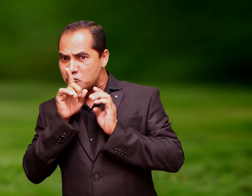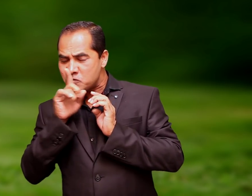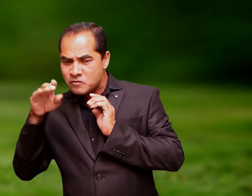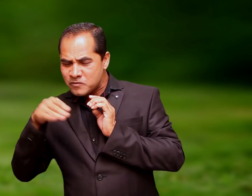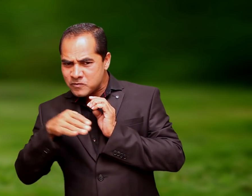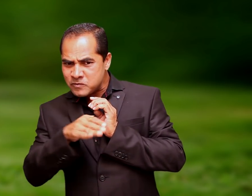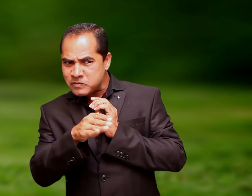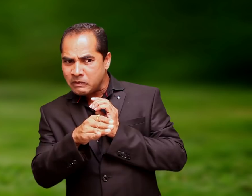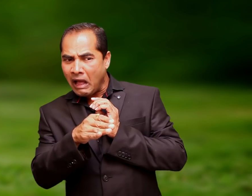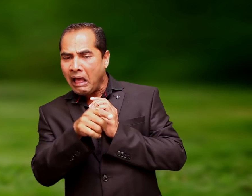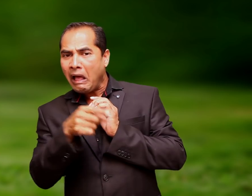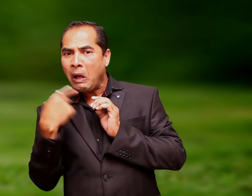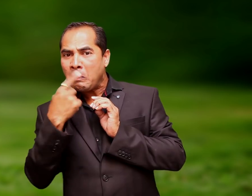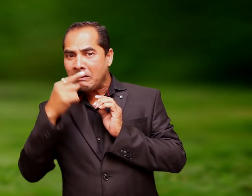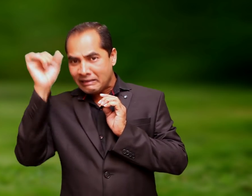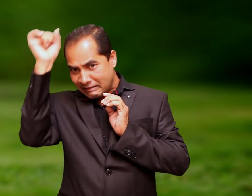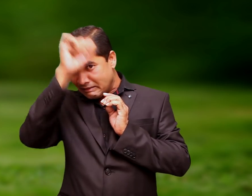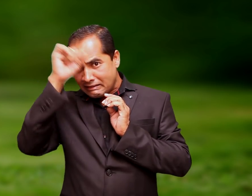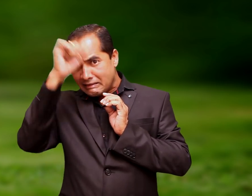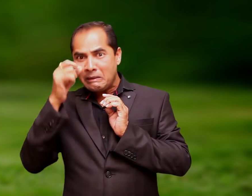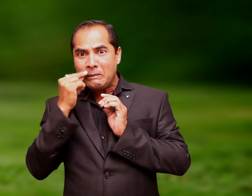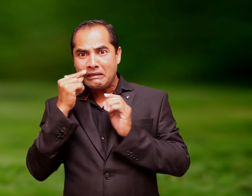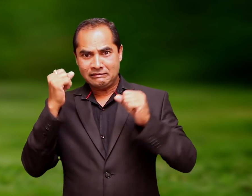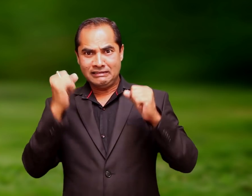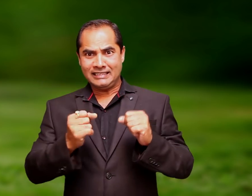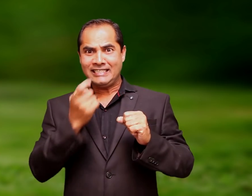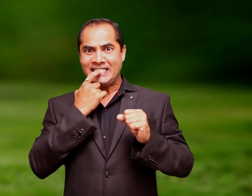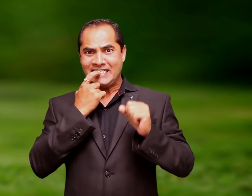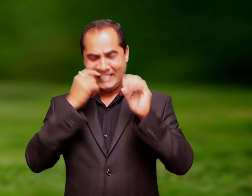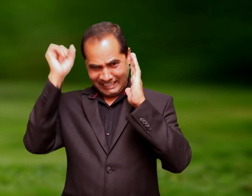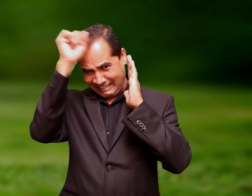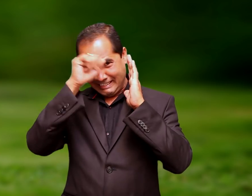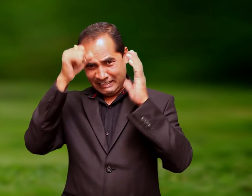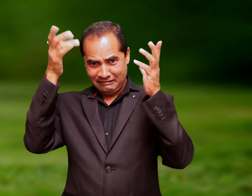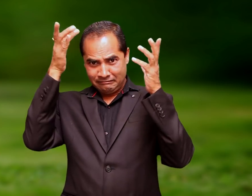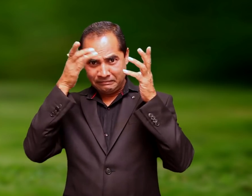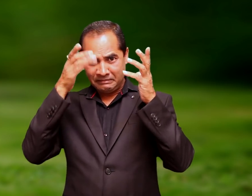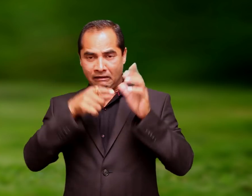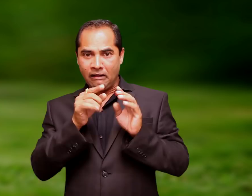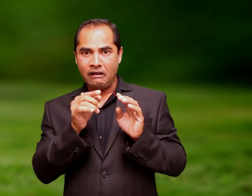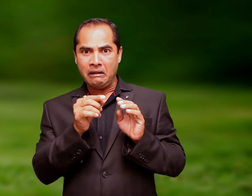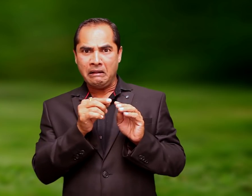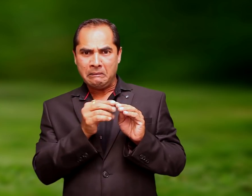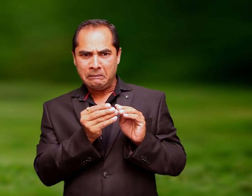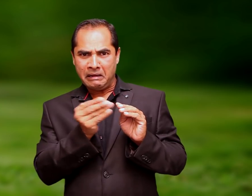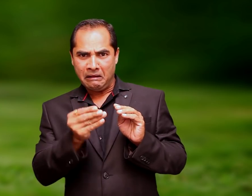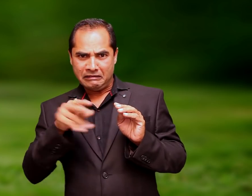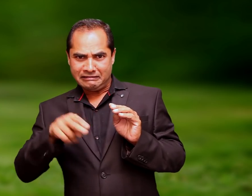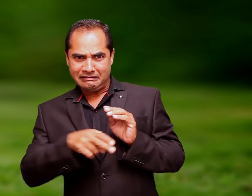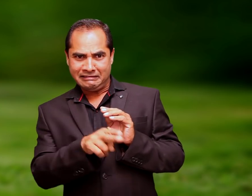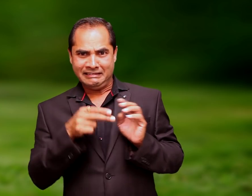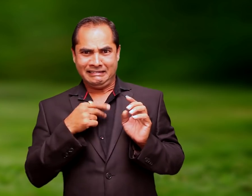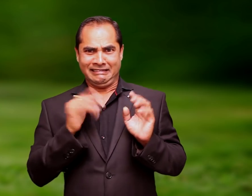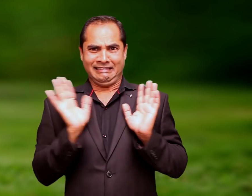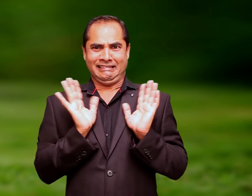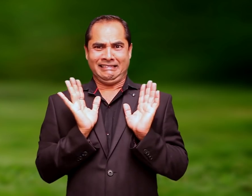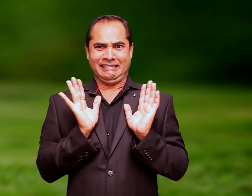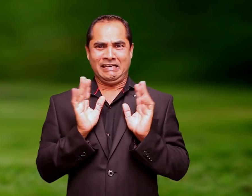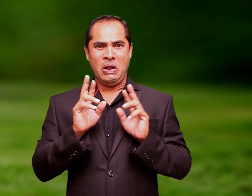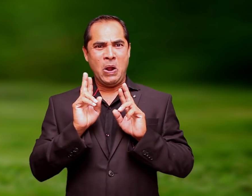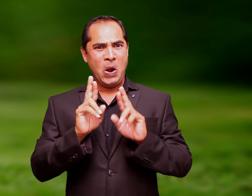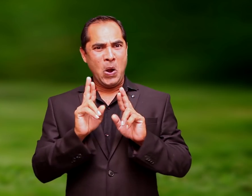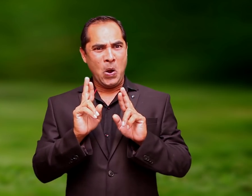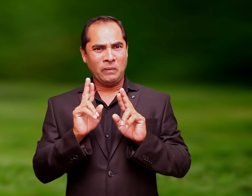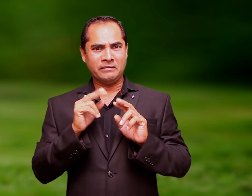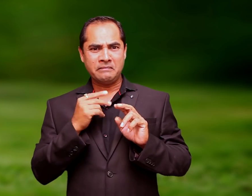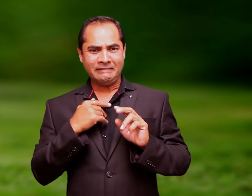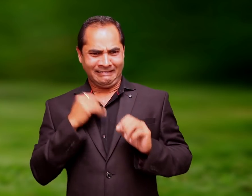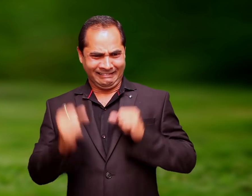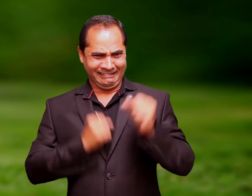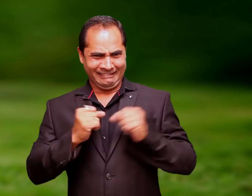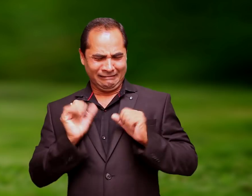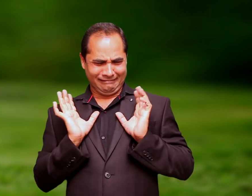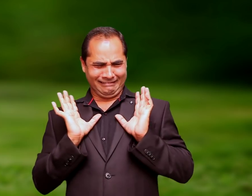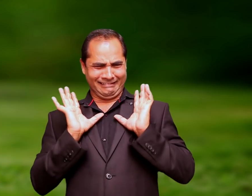disappearing beneath the legs of the portly, white urban Indian diving for it.